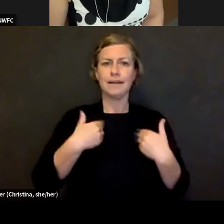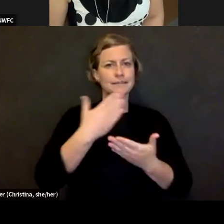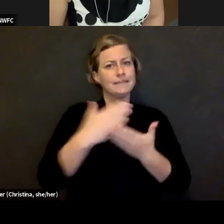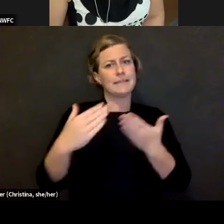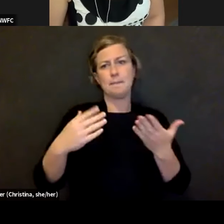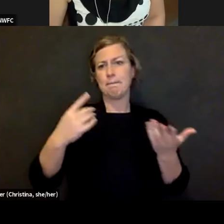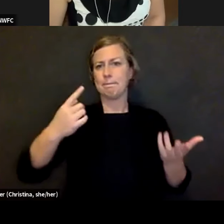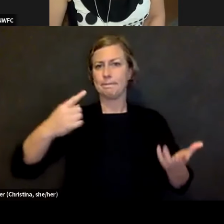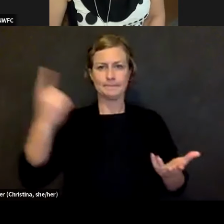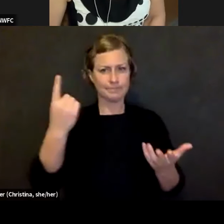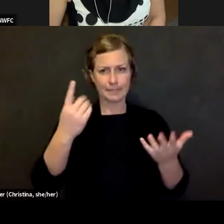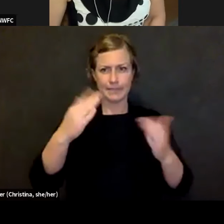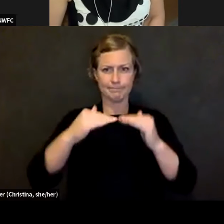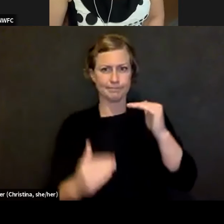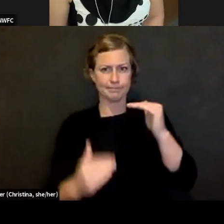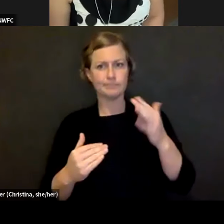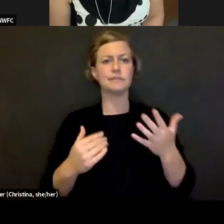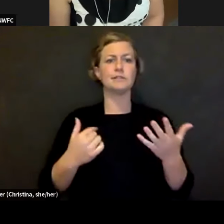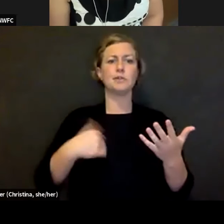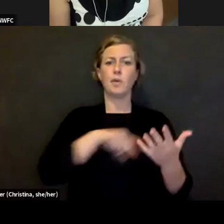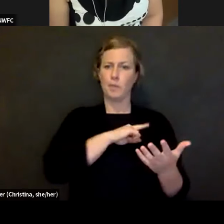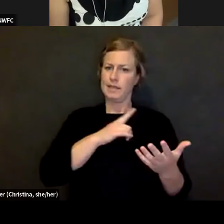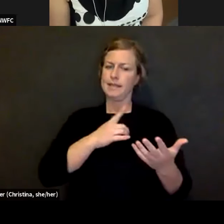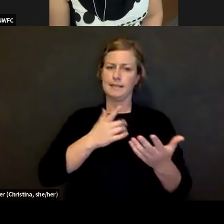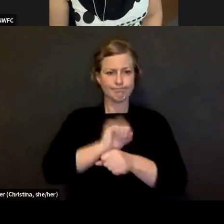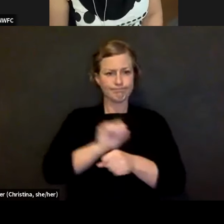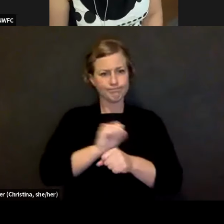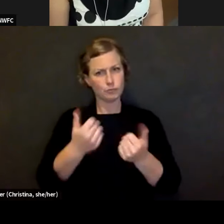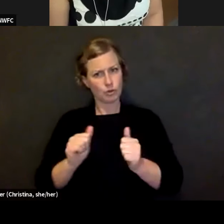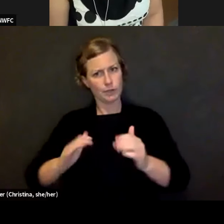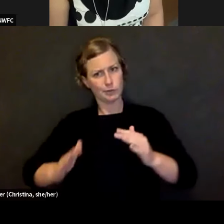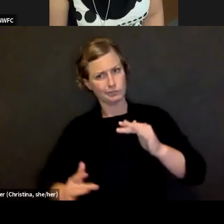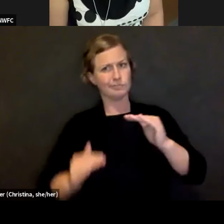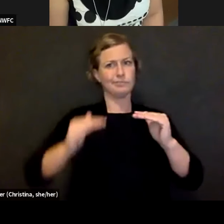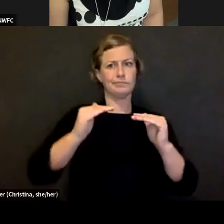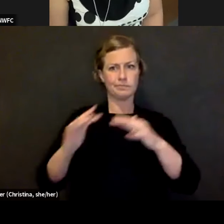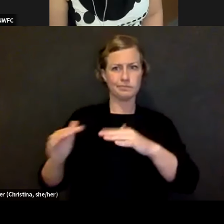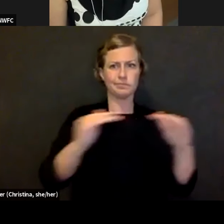marginalized community. There's always some deficiency that's happening, whether it's system created or